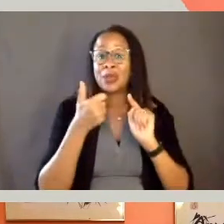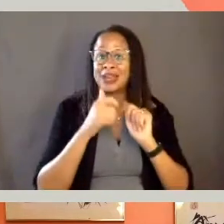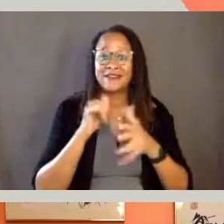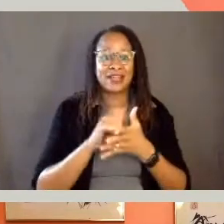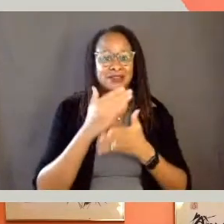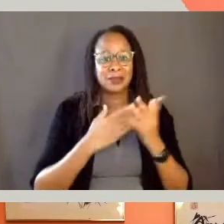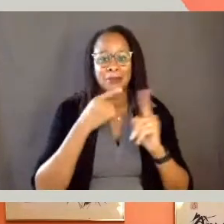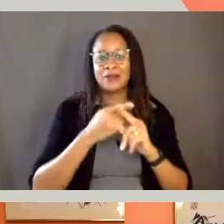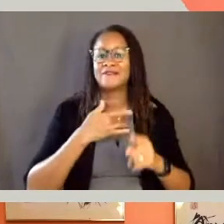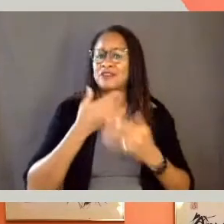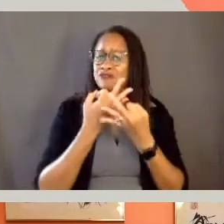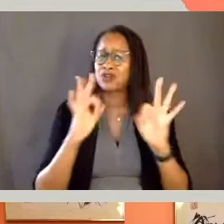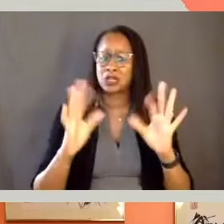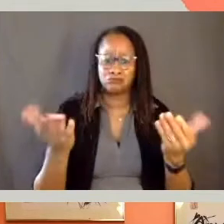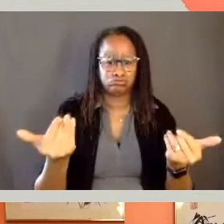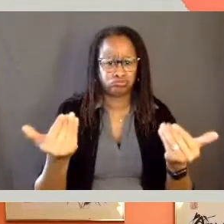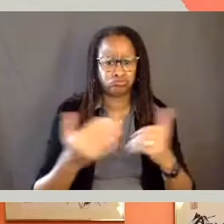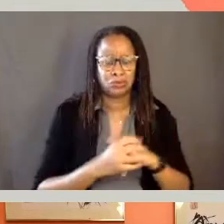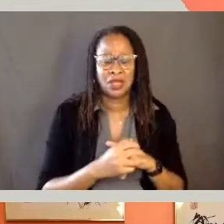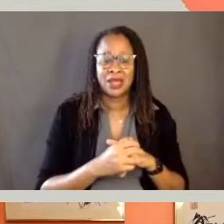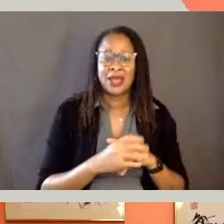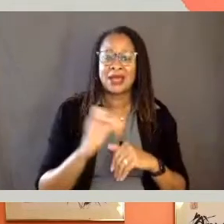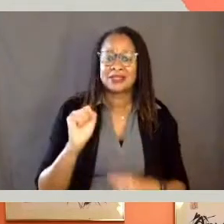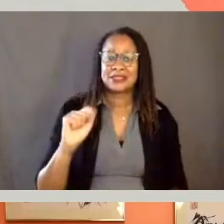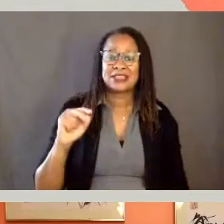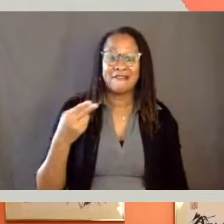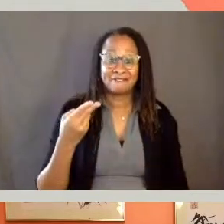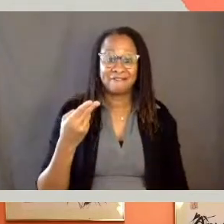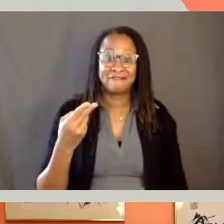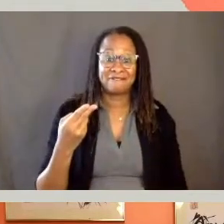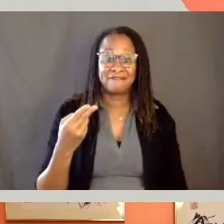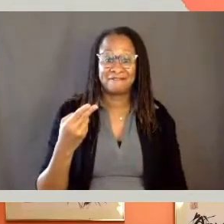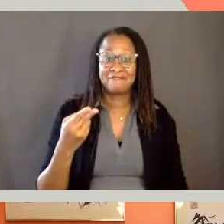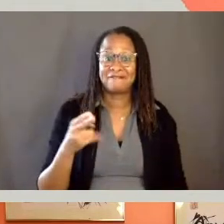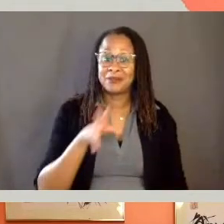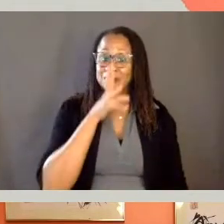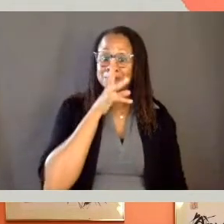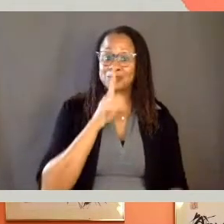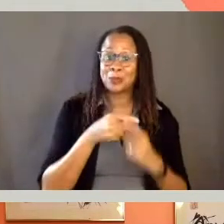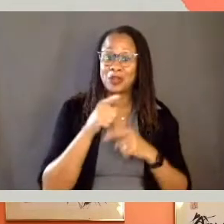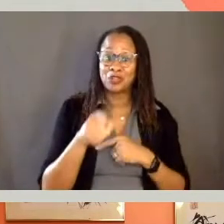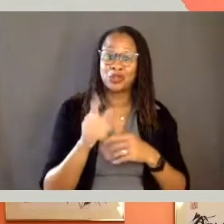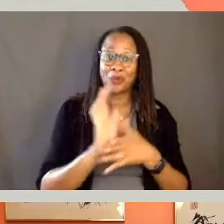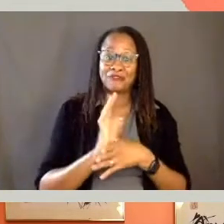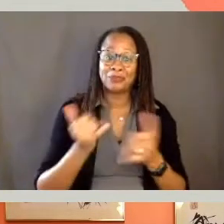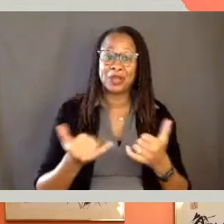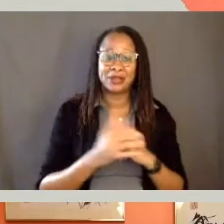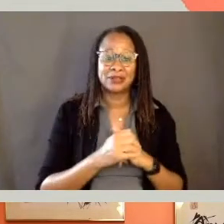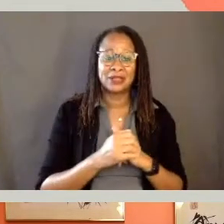please feel free. Steph, we're gonna go into your film here, After Spring.